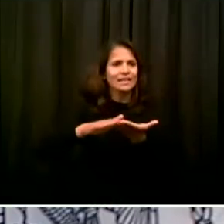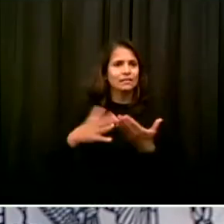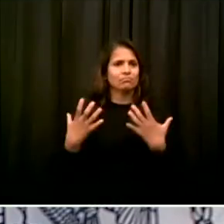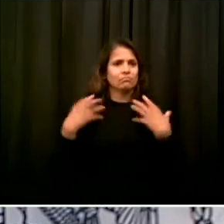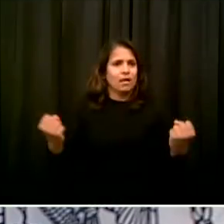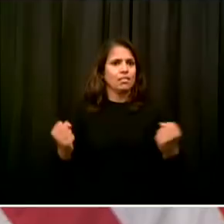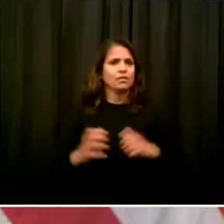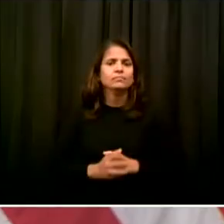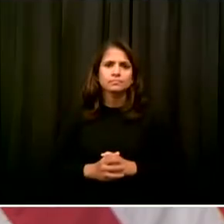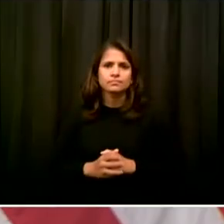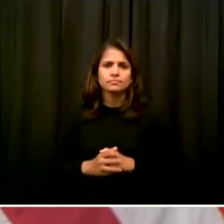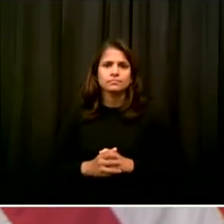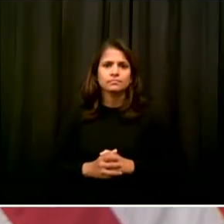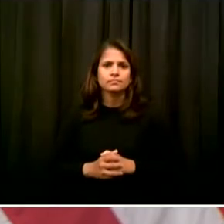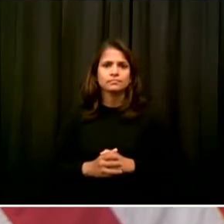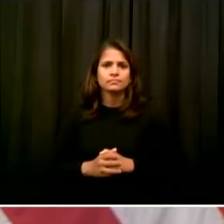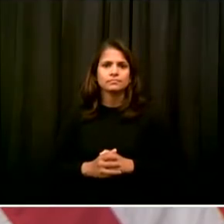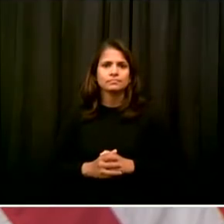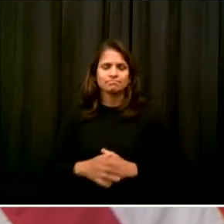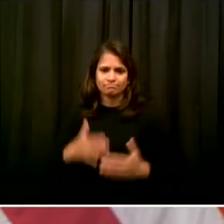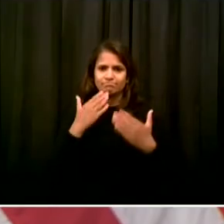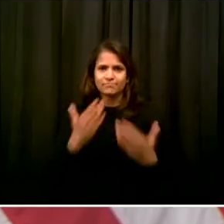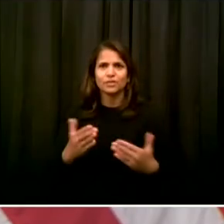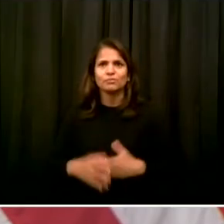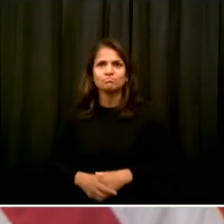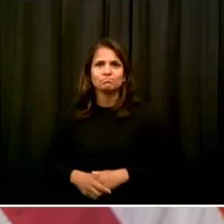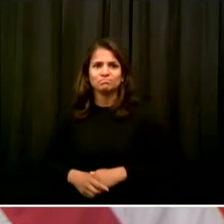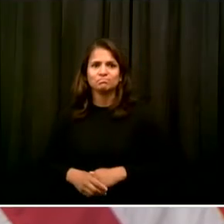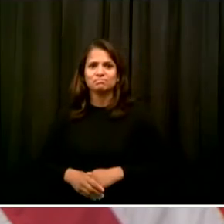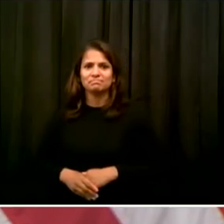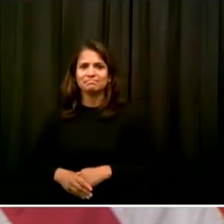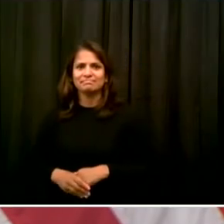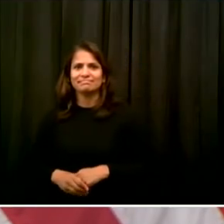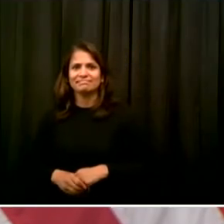REASSURE PARENTS WE AE RDOING